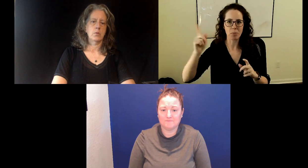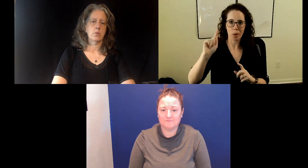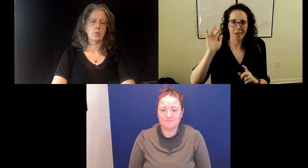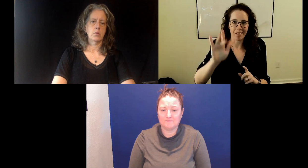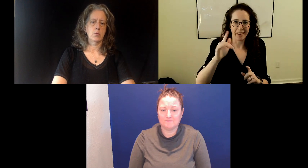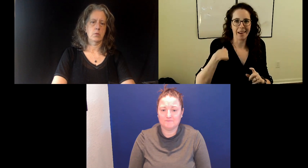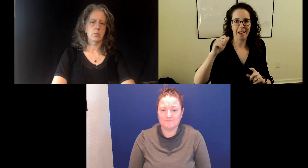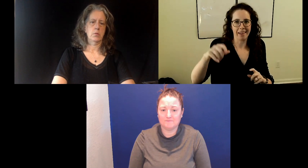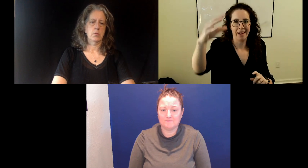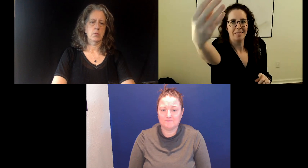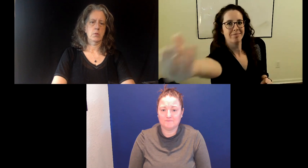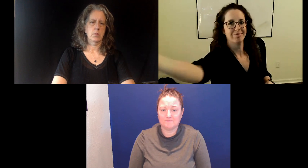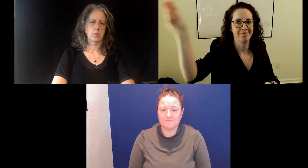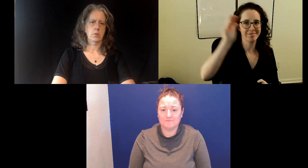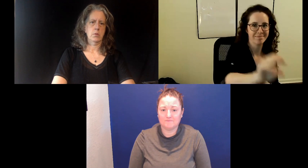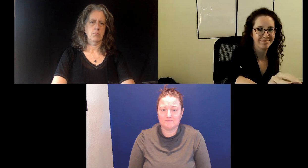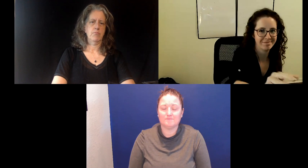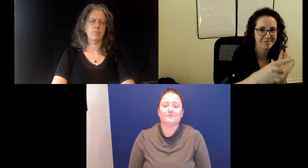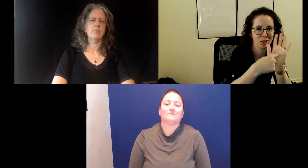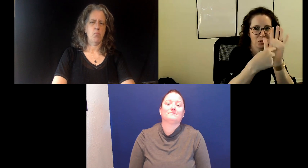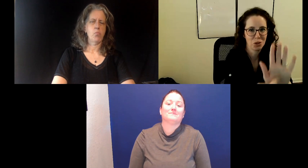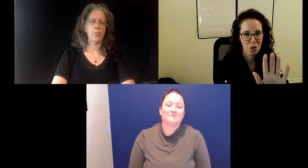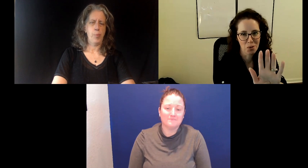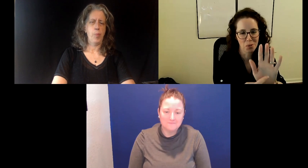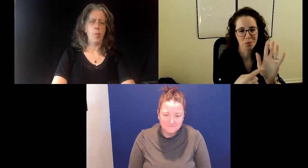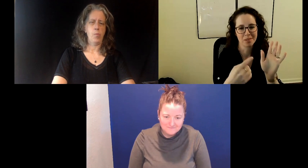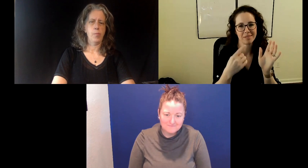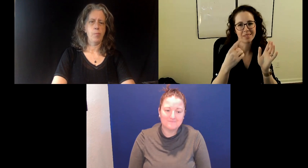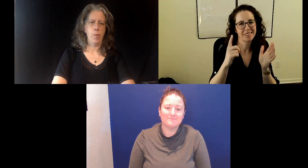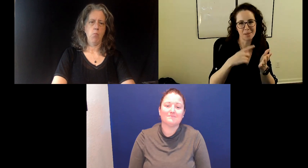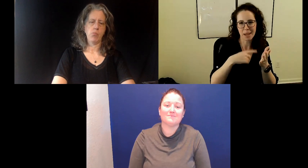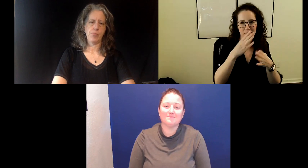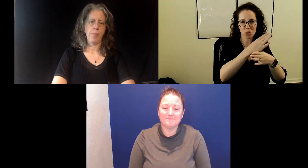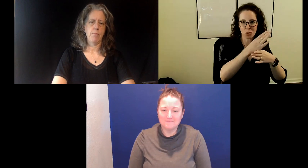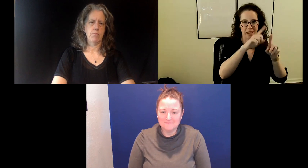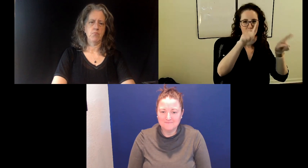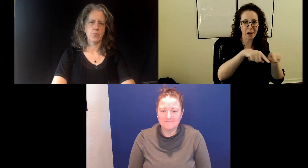with zoomer with other apps that we're using that i can bring my camera away from my screen and show